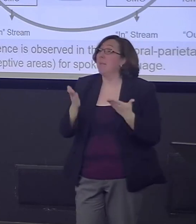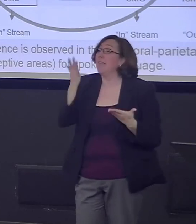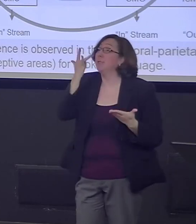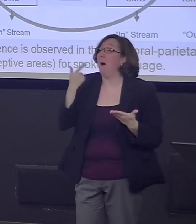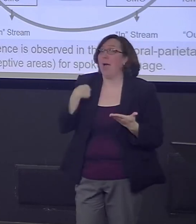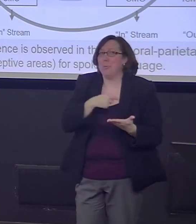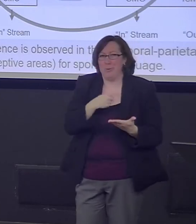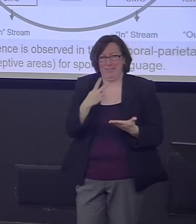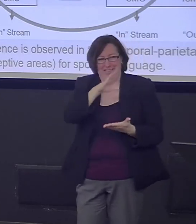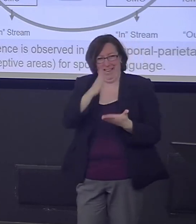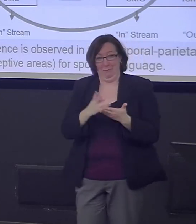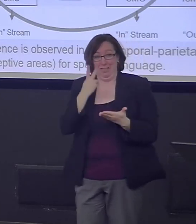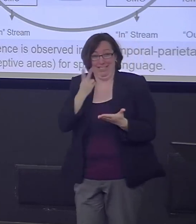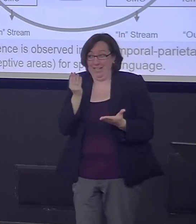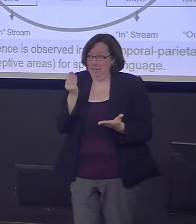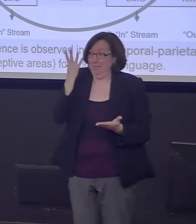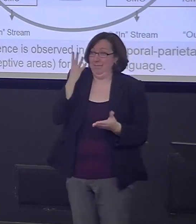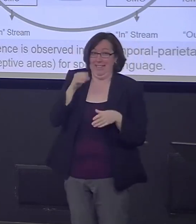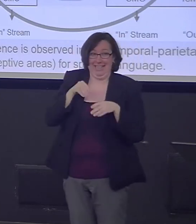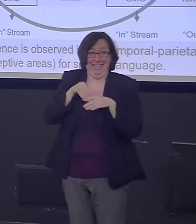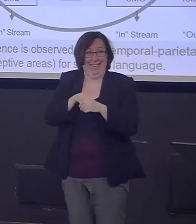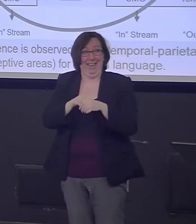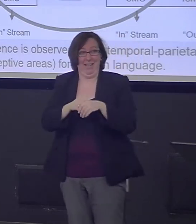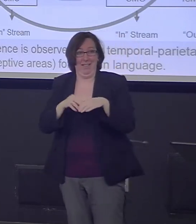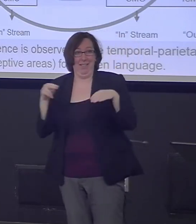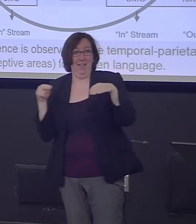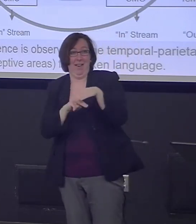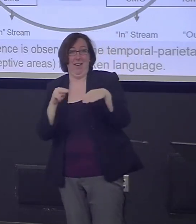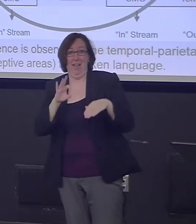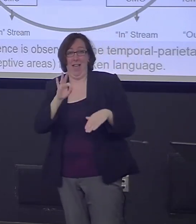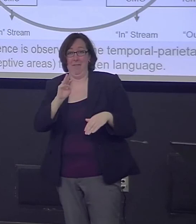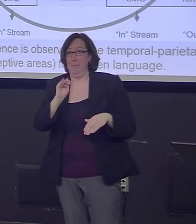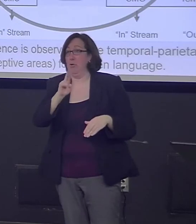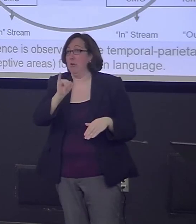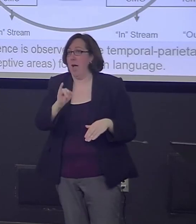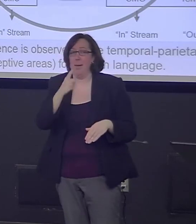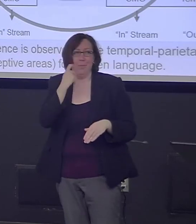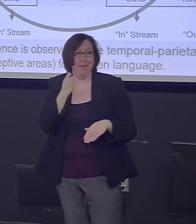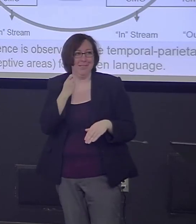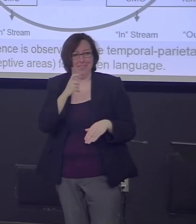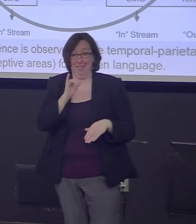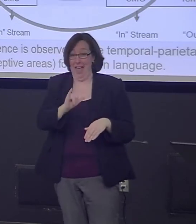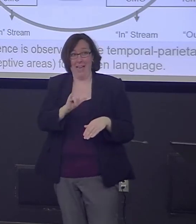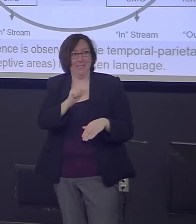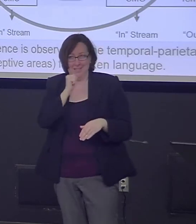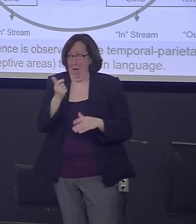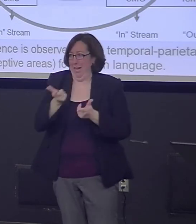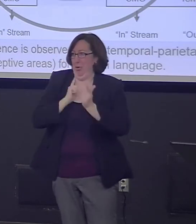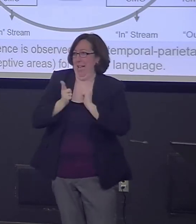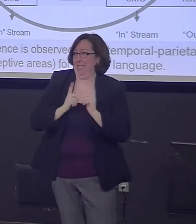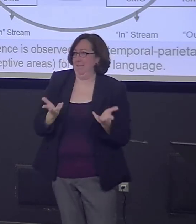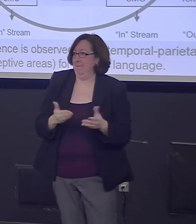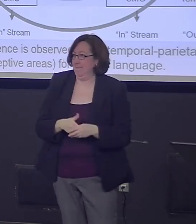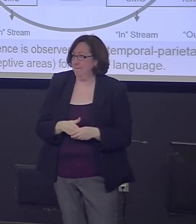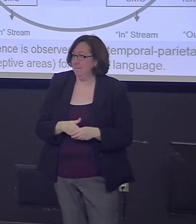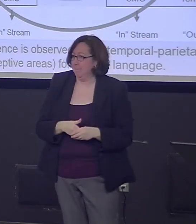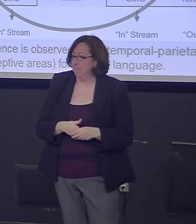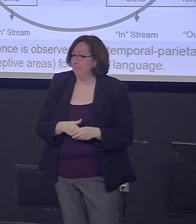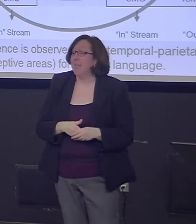because they've never done interactive tasks in the scanner. And so I was very pleased yesterday after talking to some of our neurosurgeons,